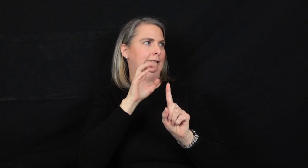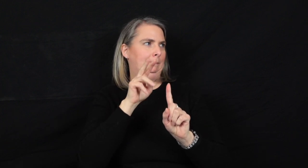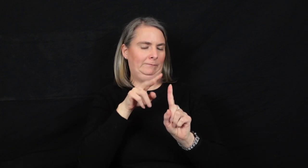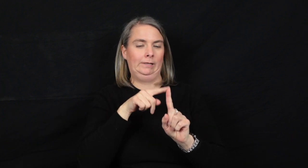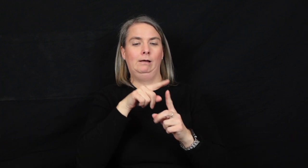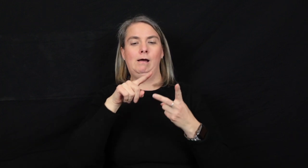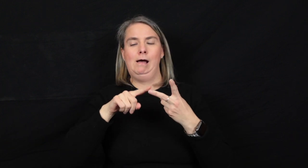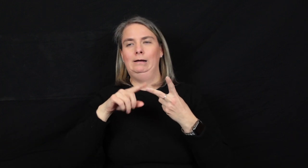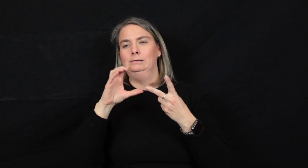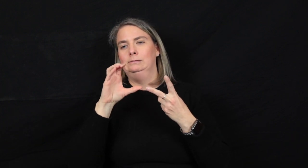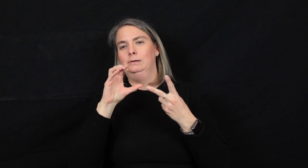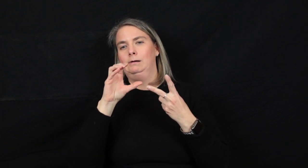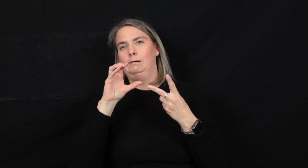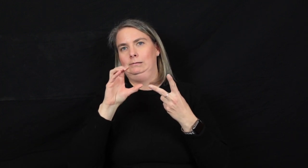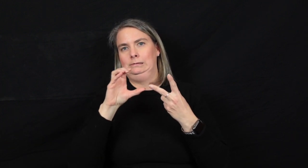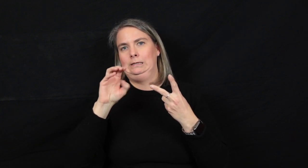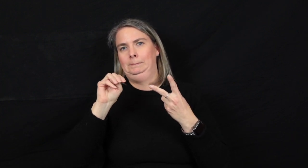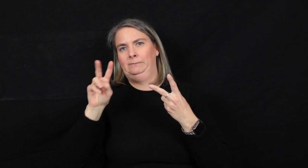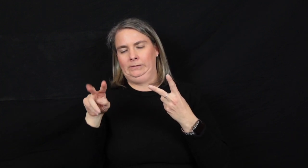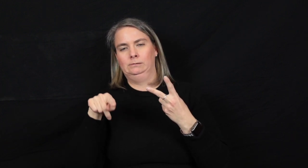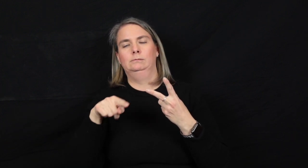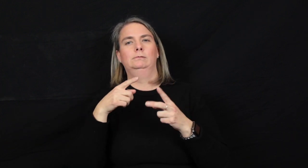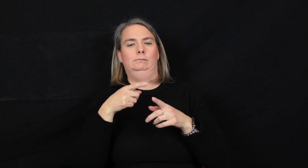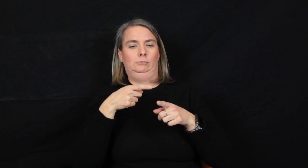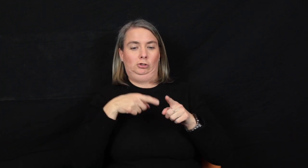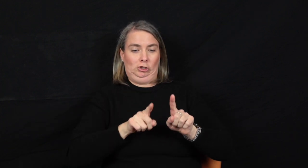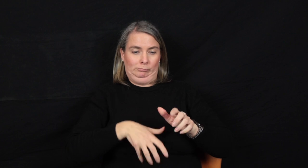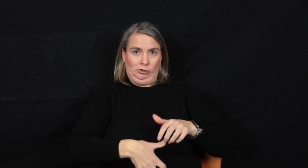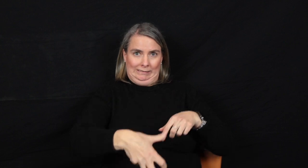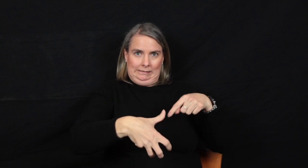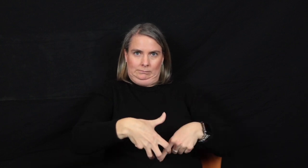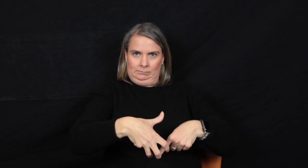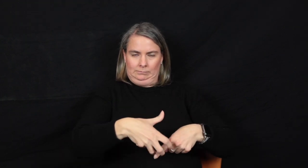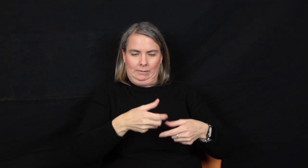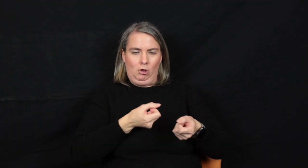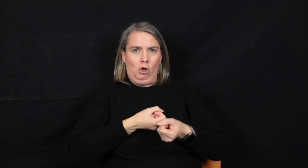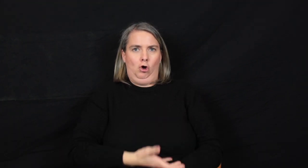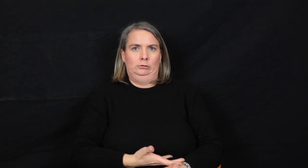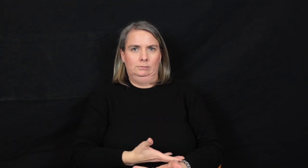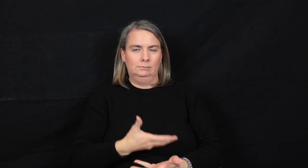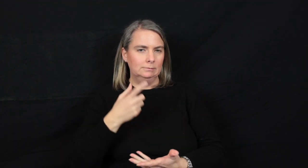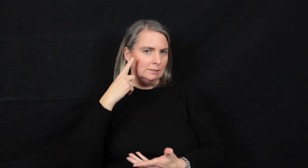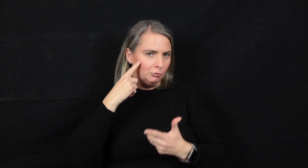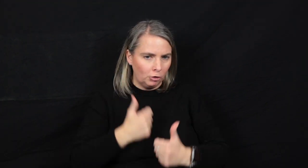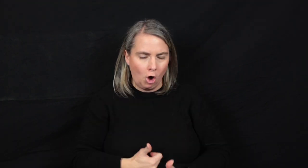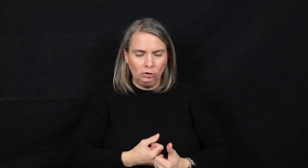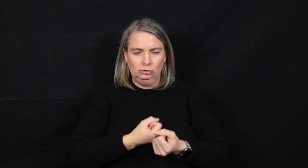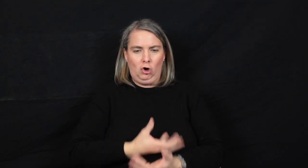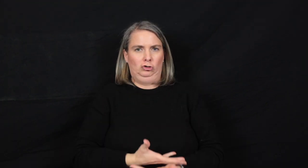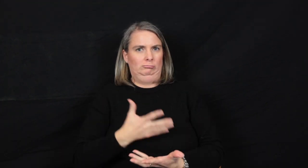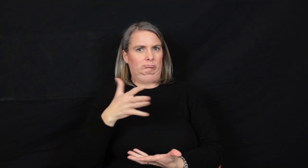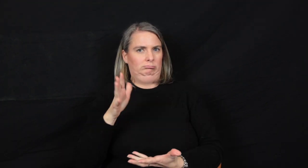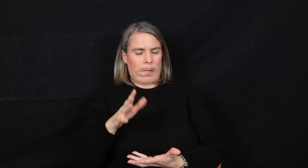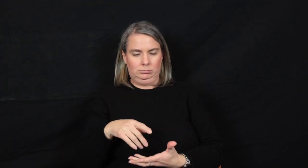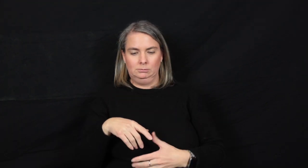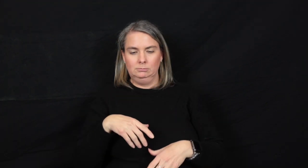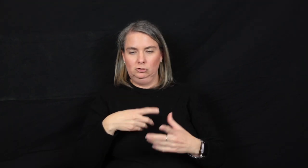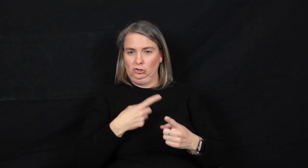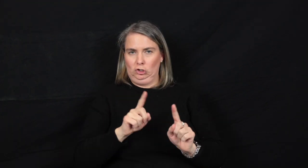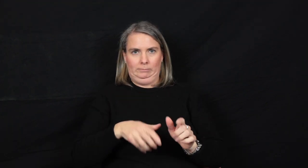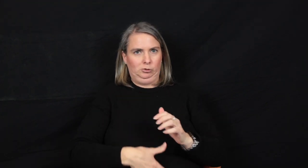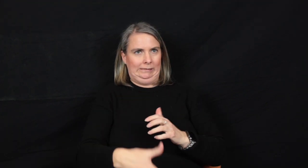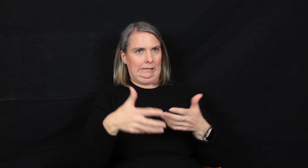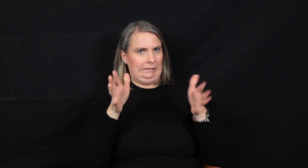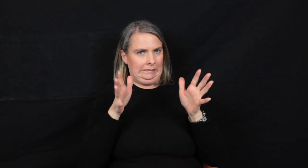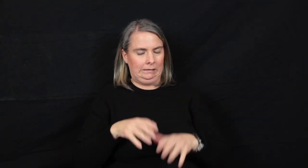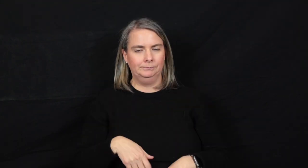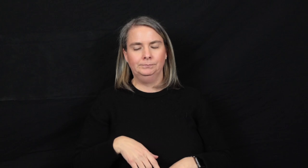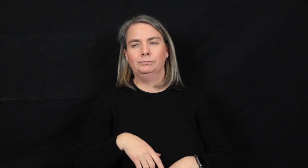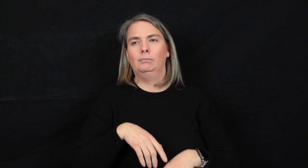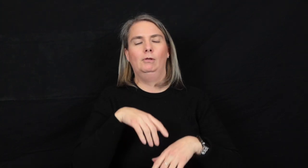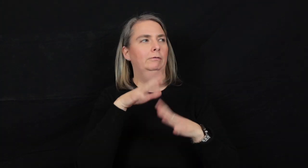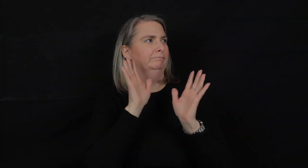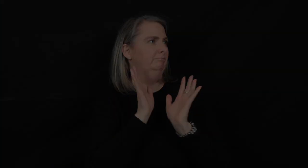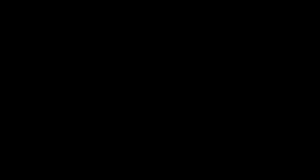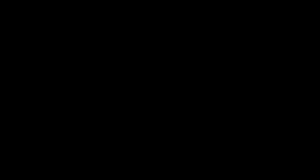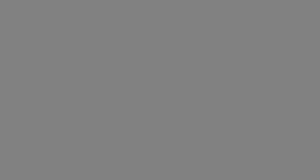cCMV occurs during pregnancy, which can cause hearing loss. This is only during pregnancy.